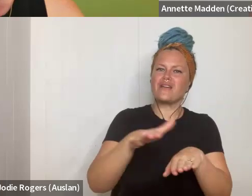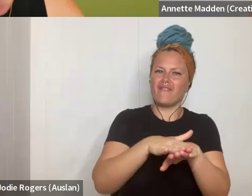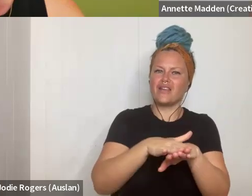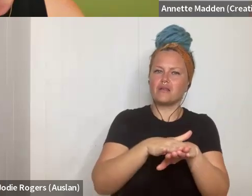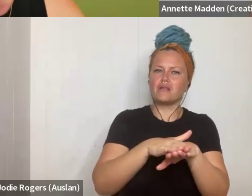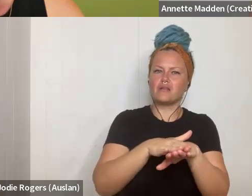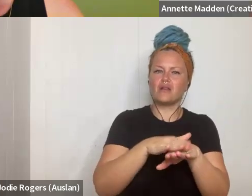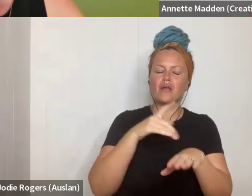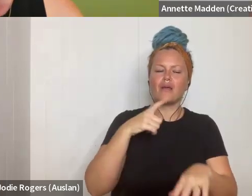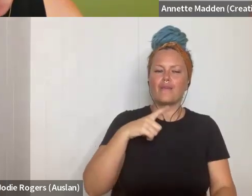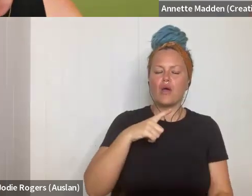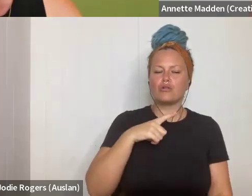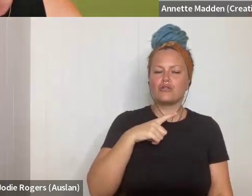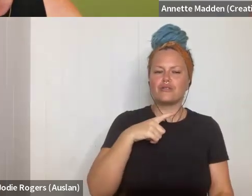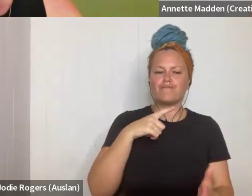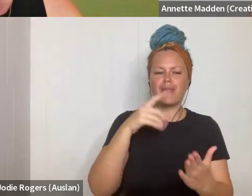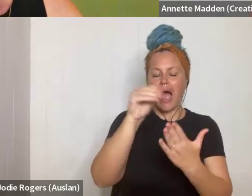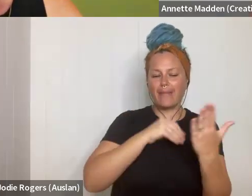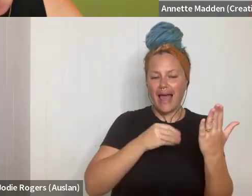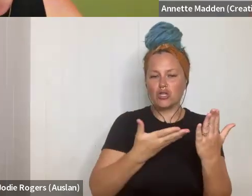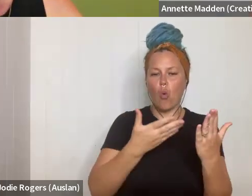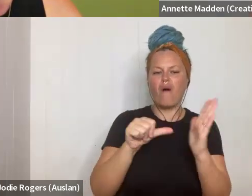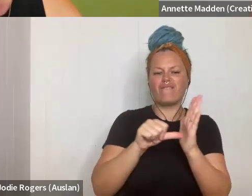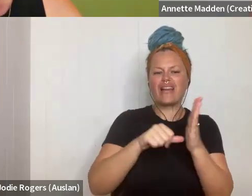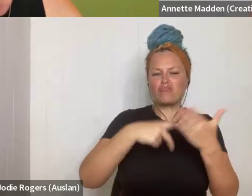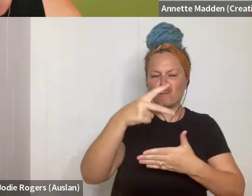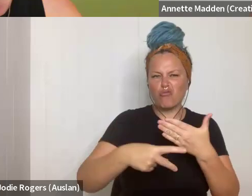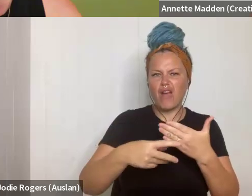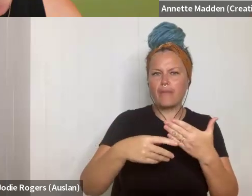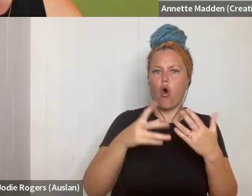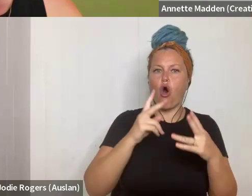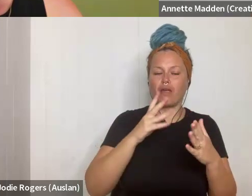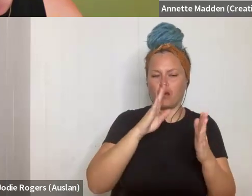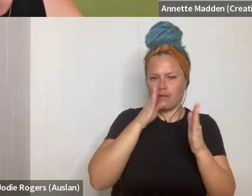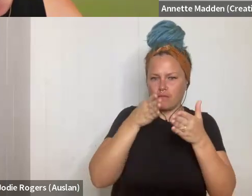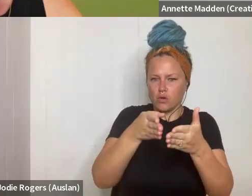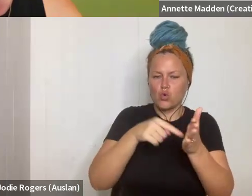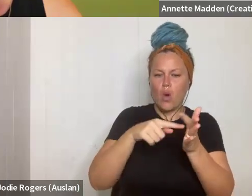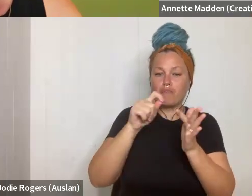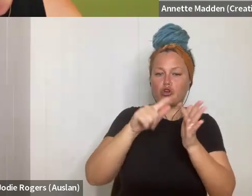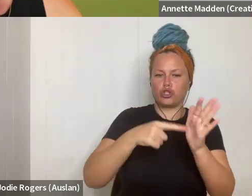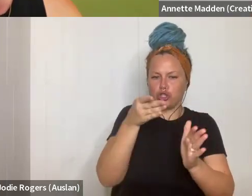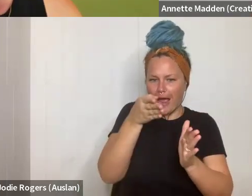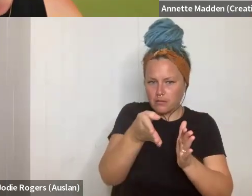, we are mindful and conscious of the fact that it's often difficult to ask for those core operational costs,